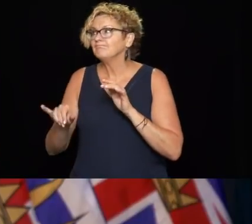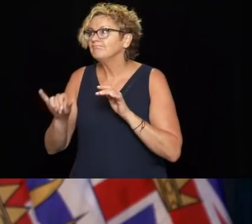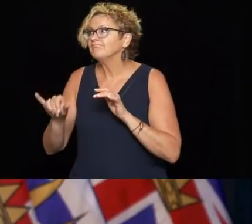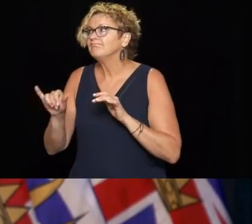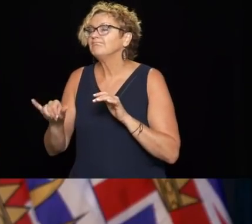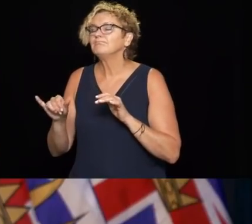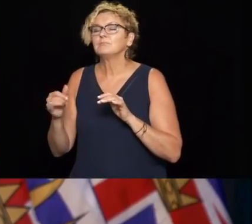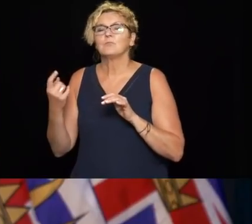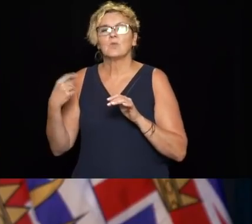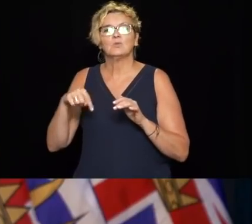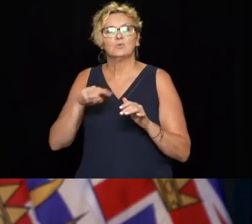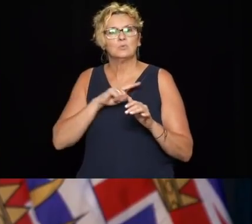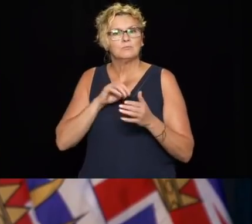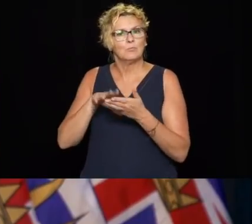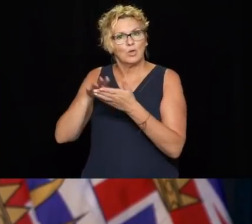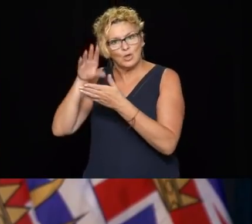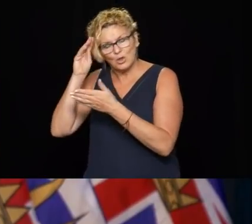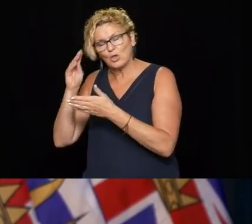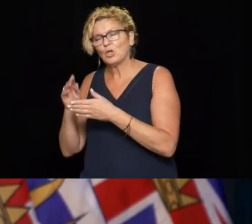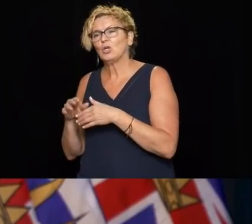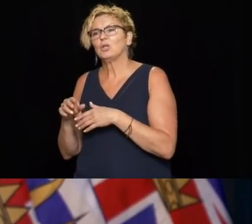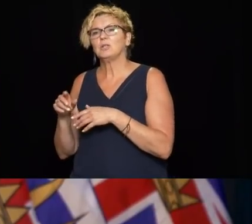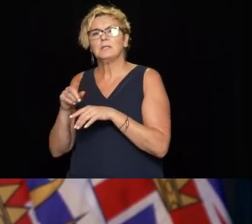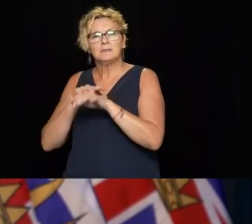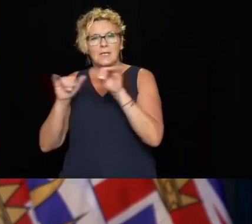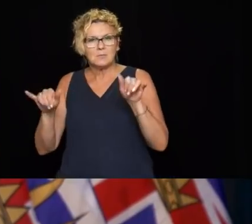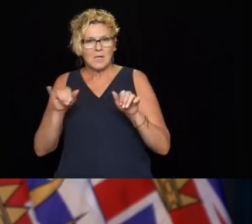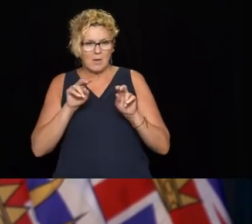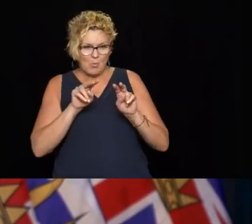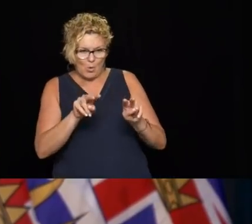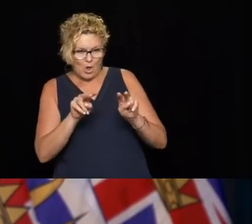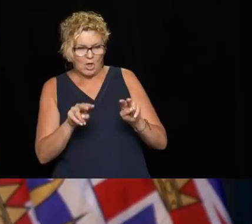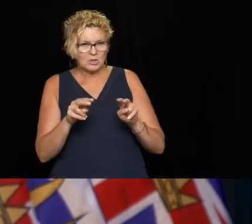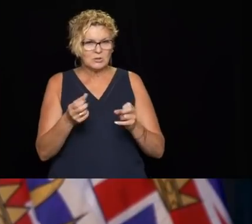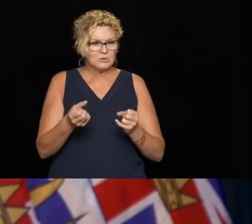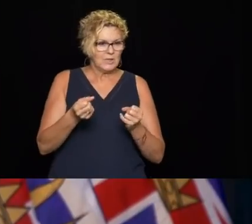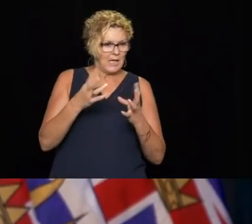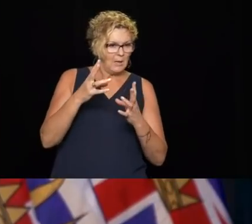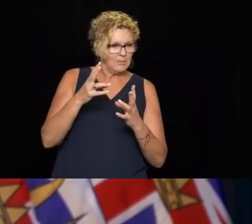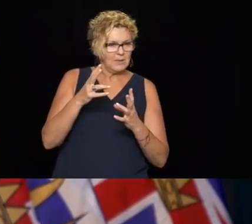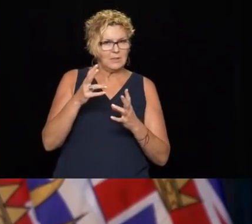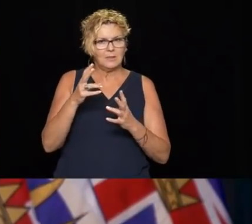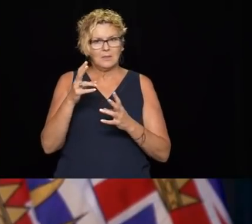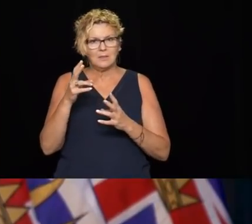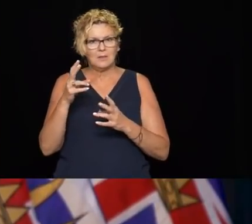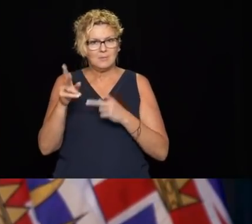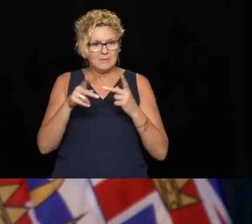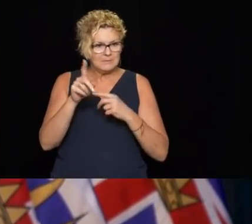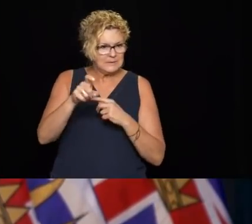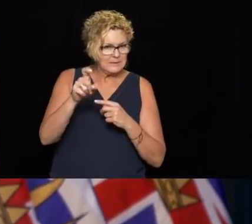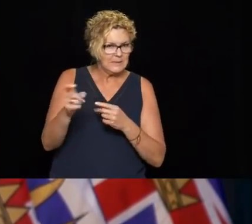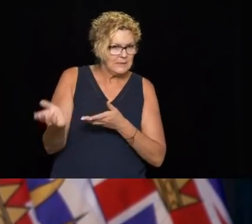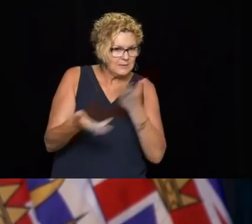amongst younger people. It was not a surprise when we started to see that as well.